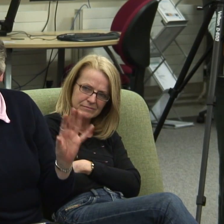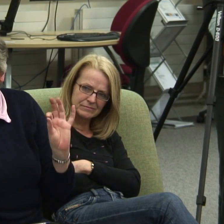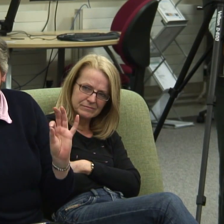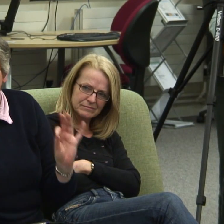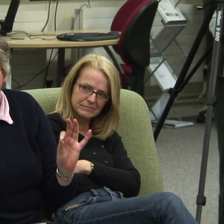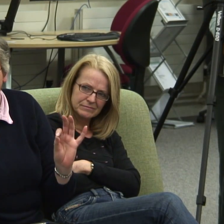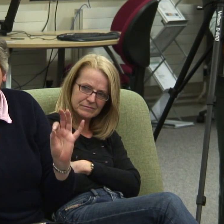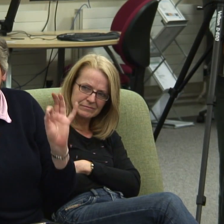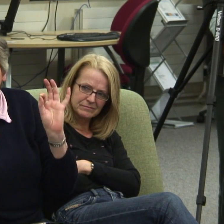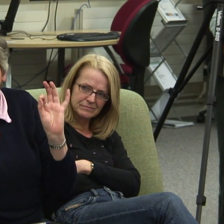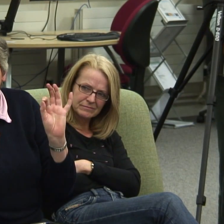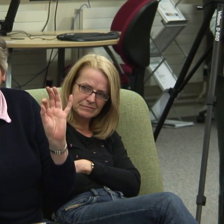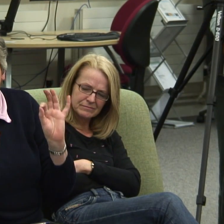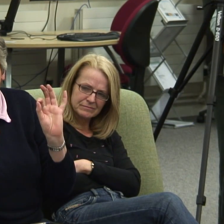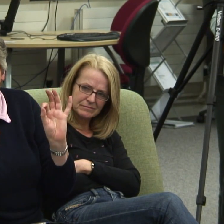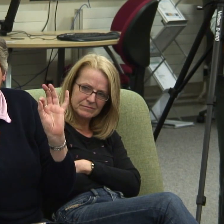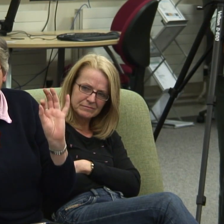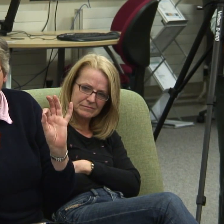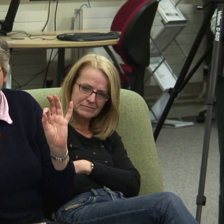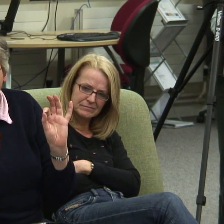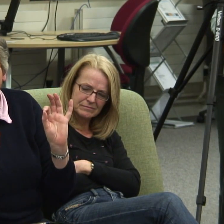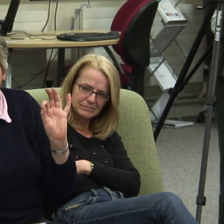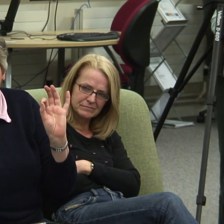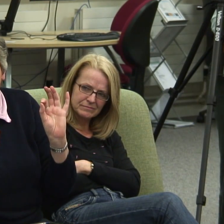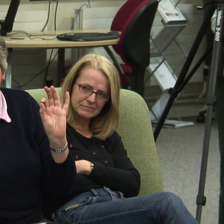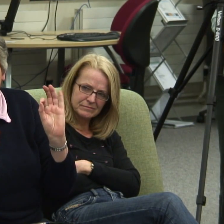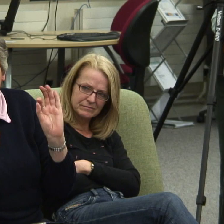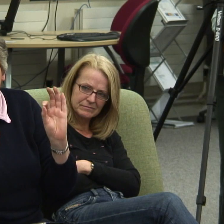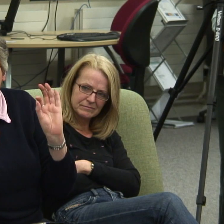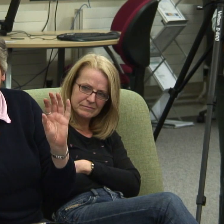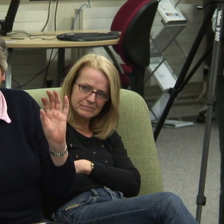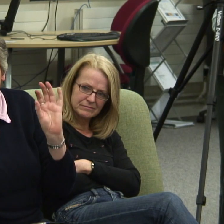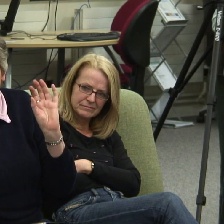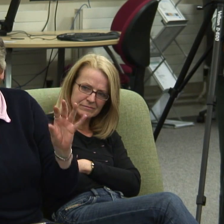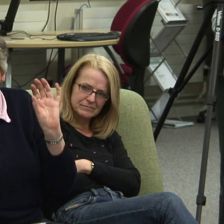what you're saying, but I'm thinking that you're saying that psychiatry, treatment for